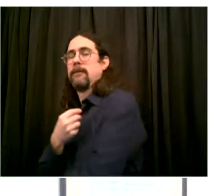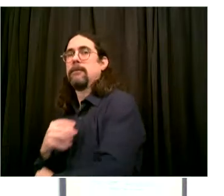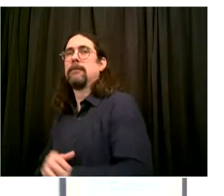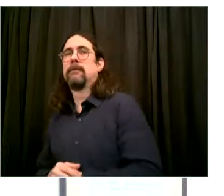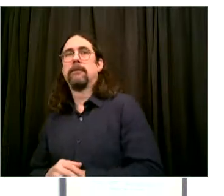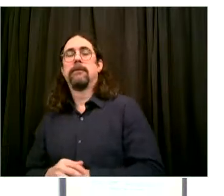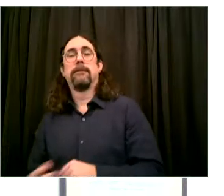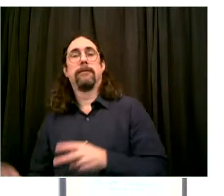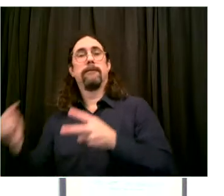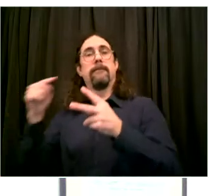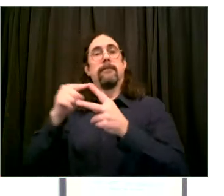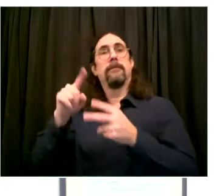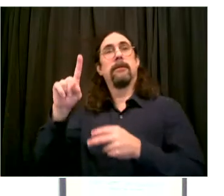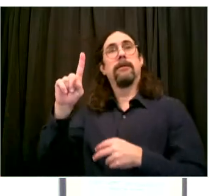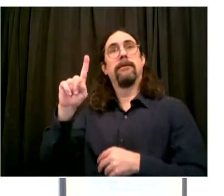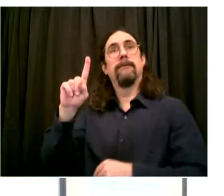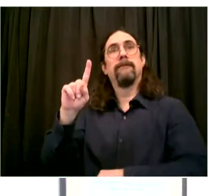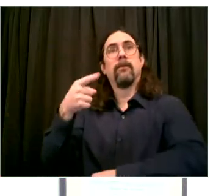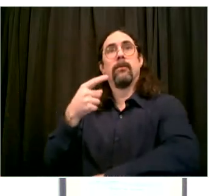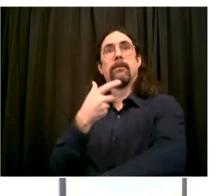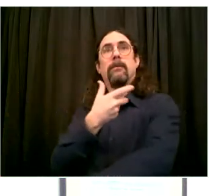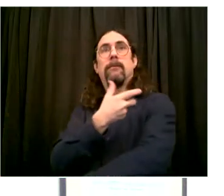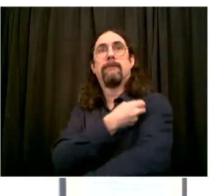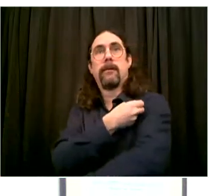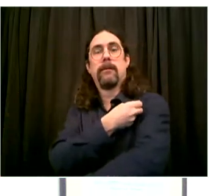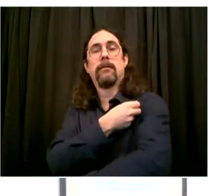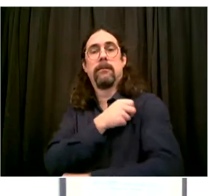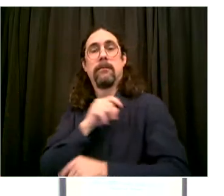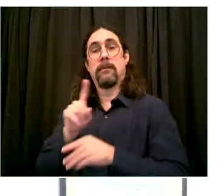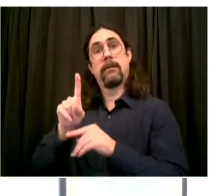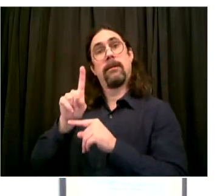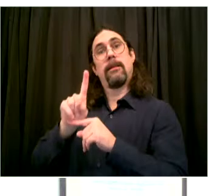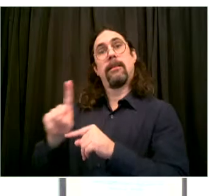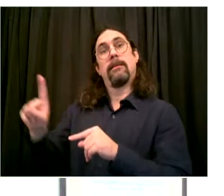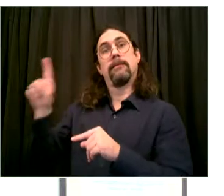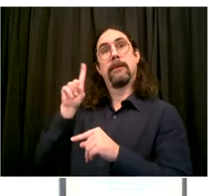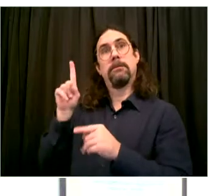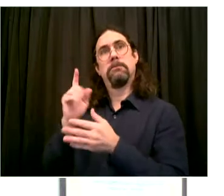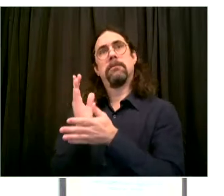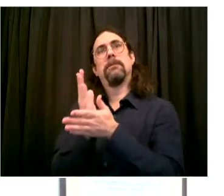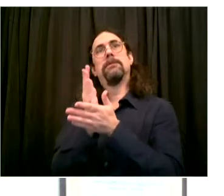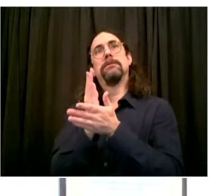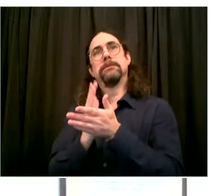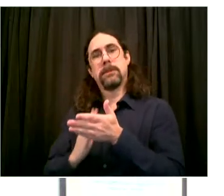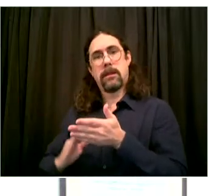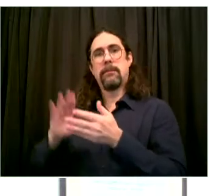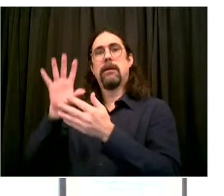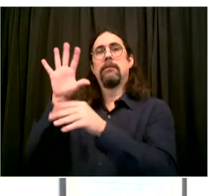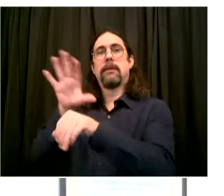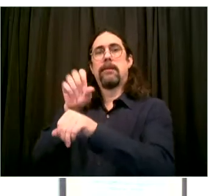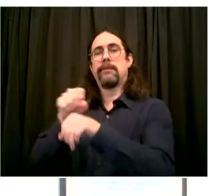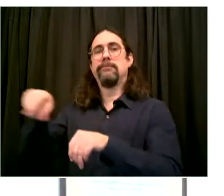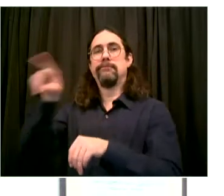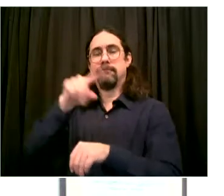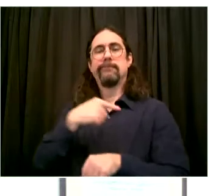THE SECOND DOSE APPOINTMENTS. FIRST DOSE APPOINTMENTS, THERE WERE SOME APPOINTMENTS THAT HAD TO BE RESCHEDULED FROM THE END OF LASAST